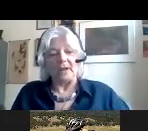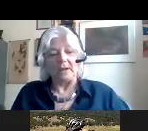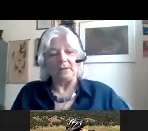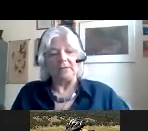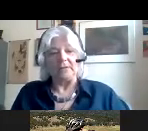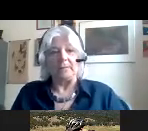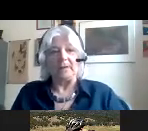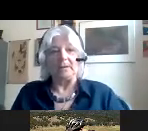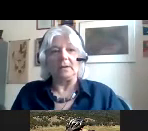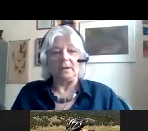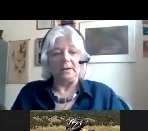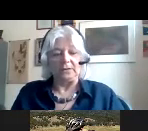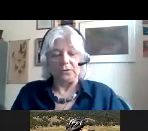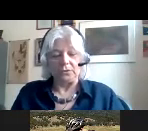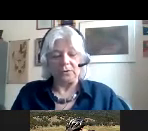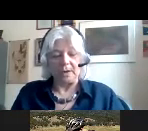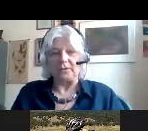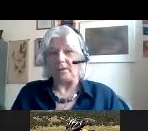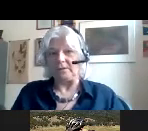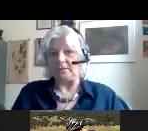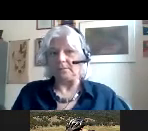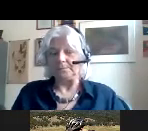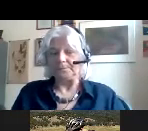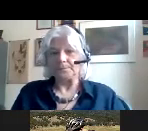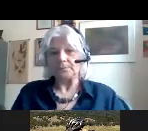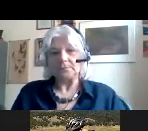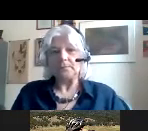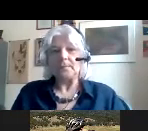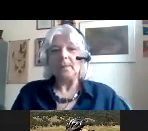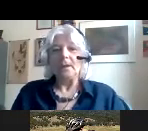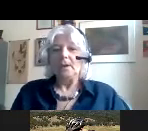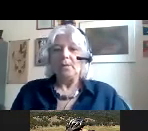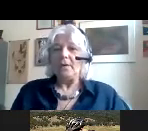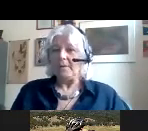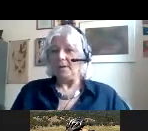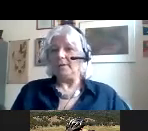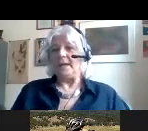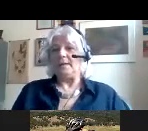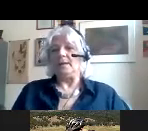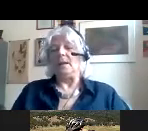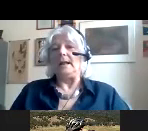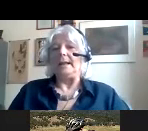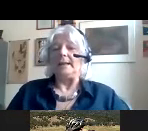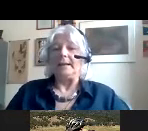systemic and institutionalized racism. We've all been hearing that a lot lately in the